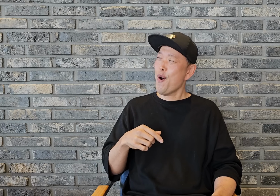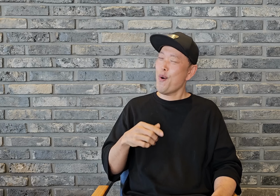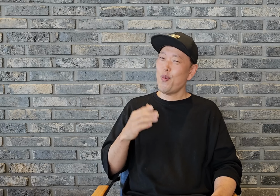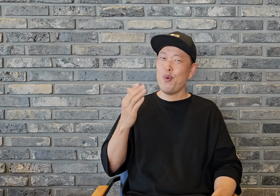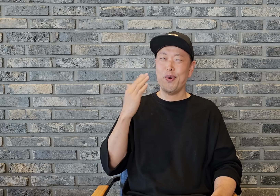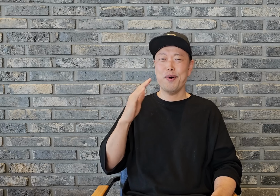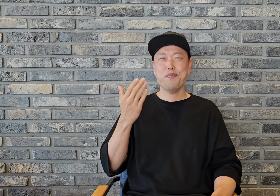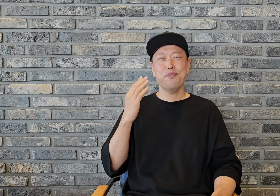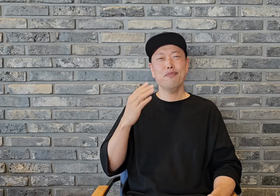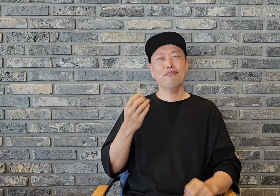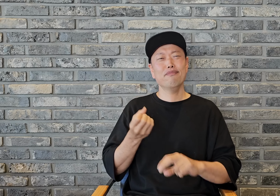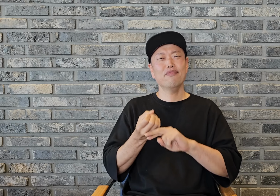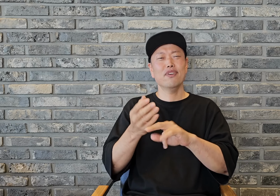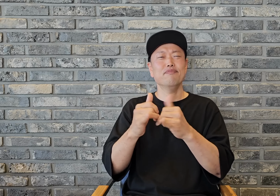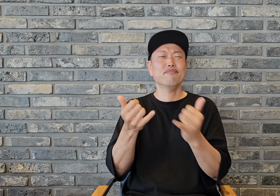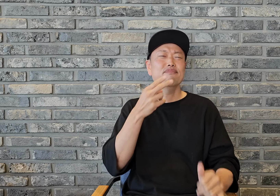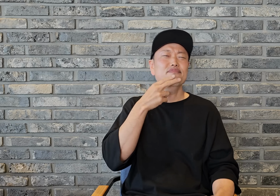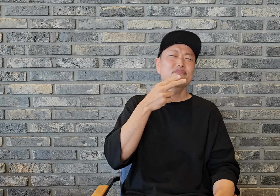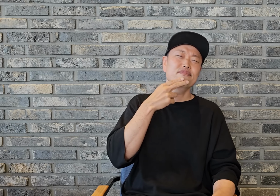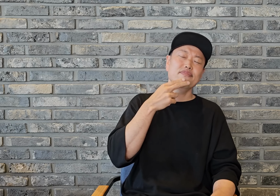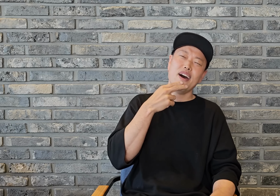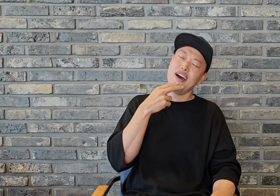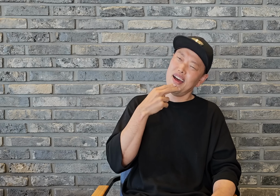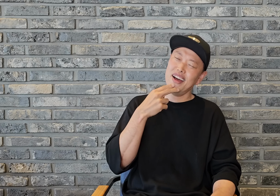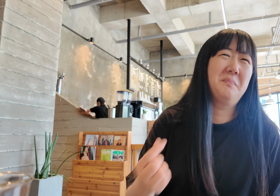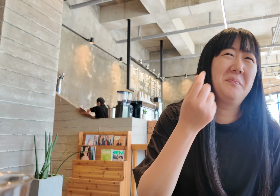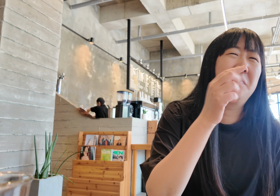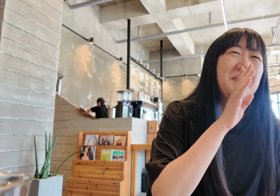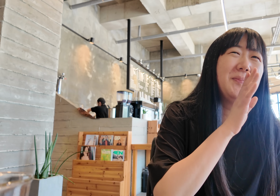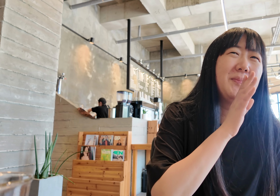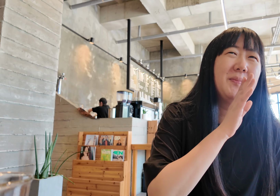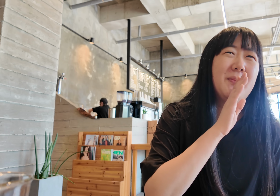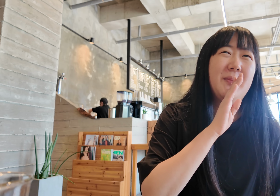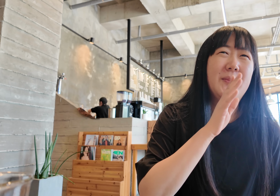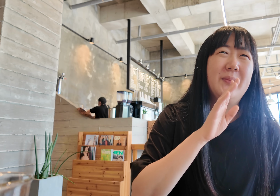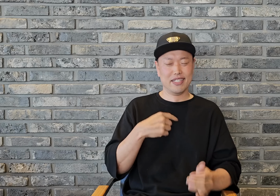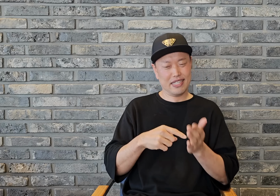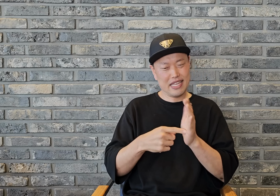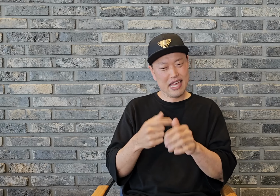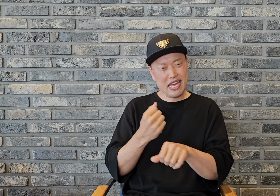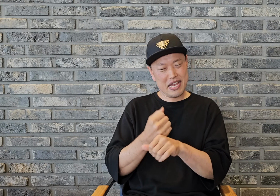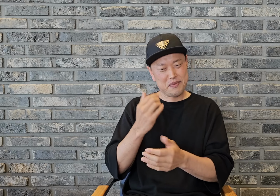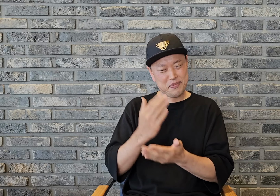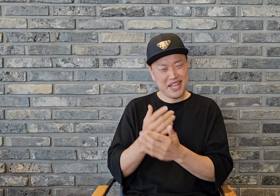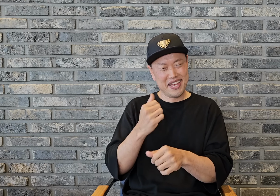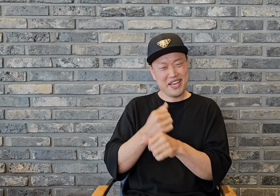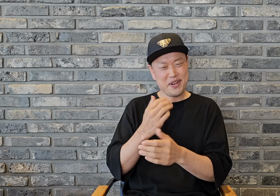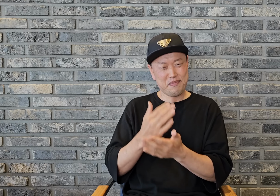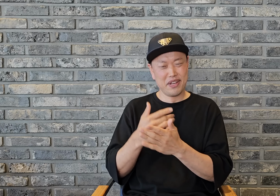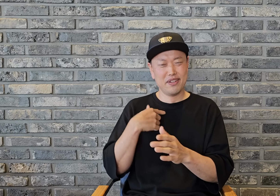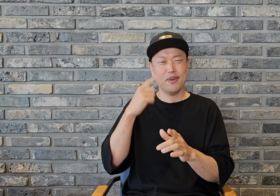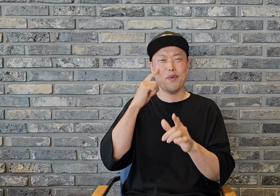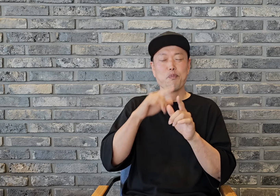about the feeling of love. That's right. I was debating whether or not I should release this type of content.